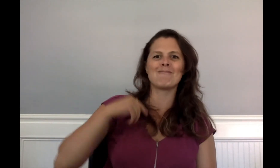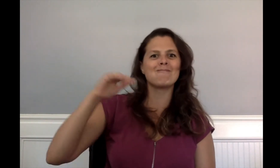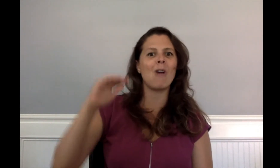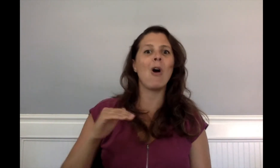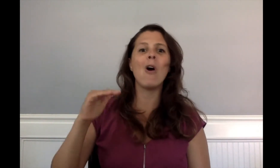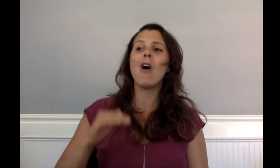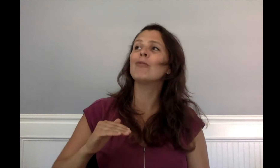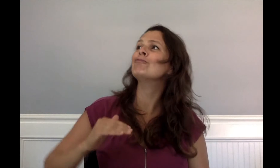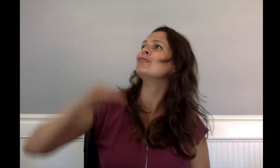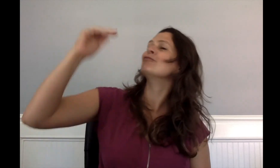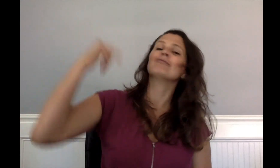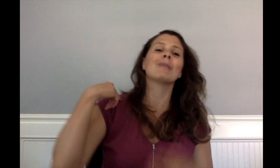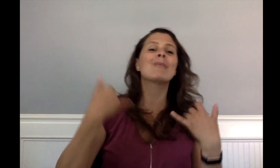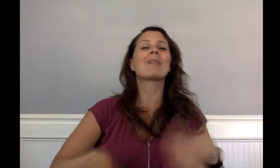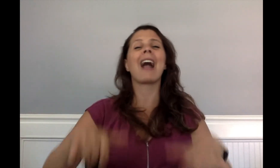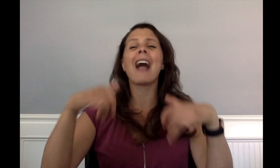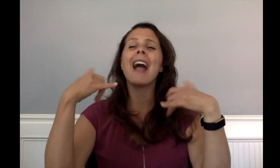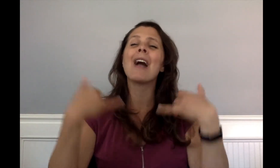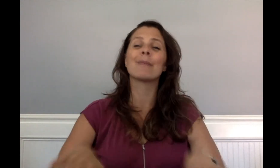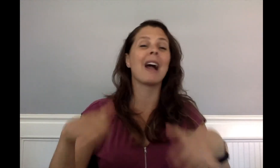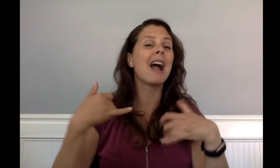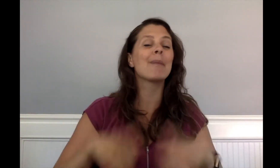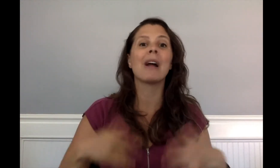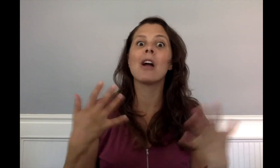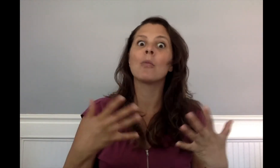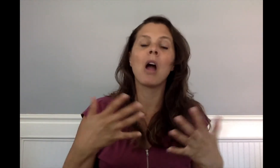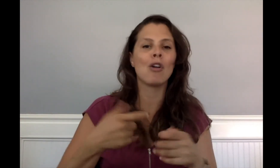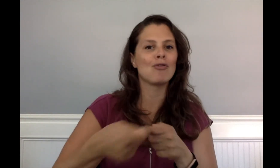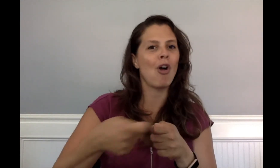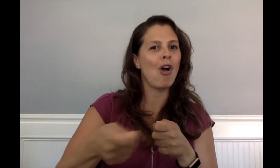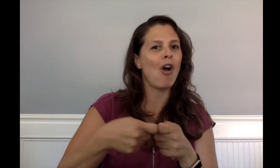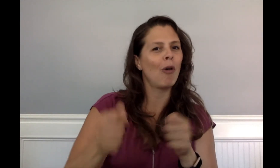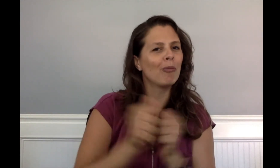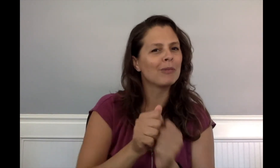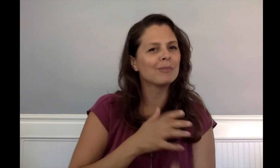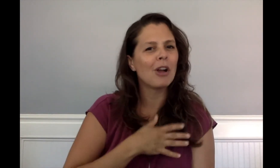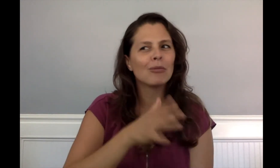Then I remembered how much I loved to play cards